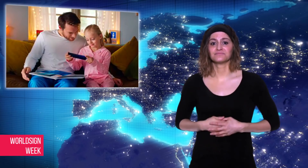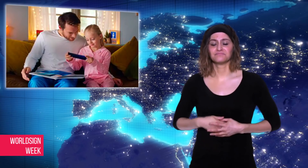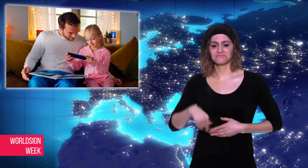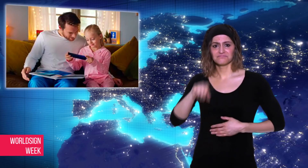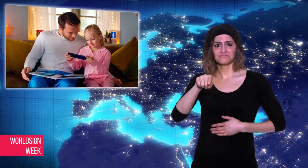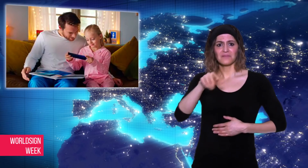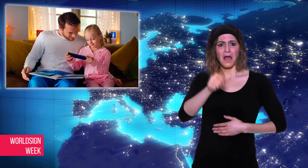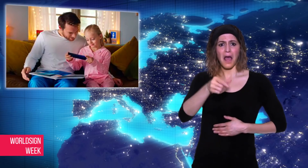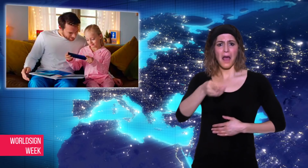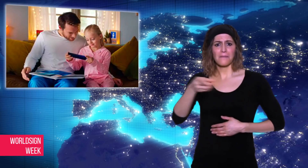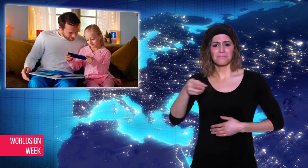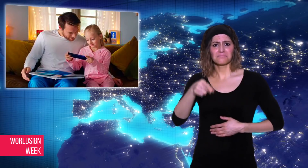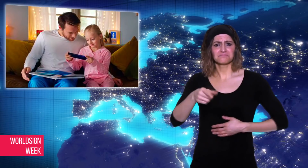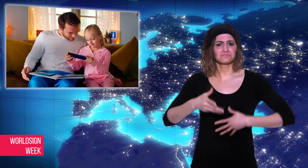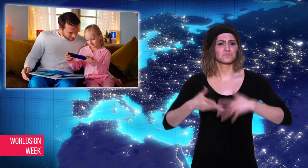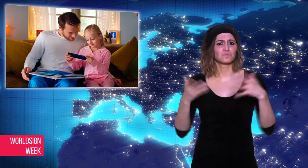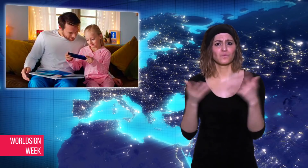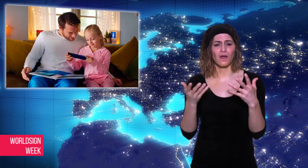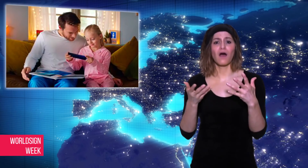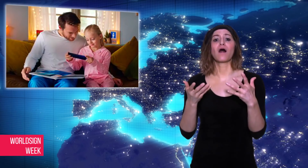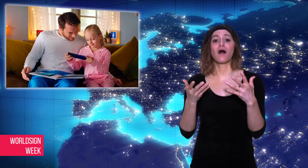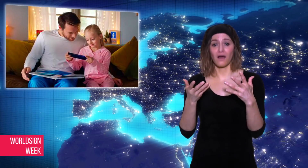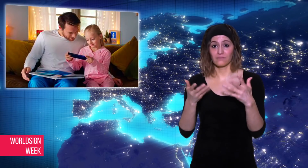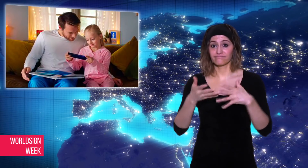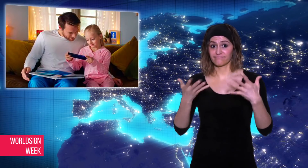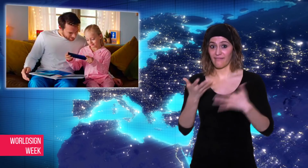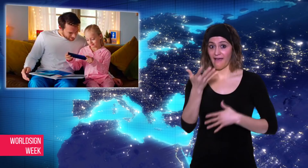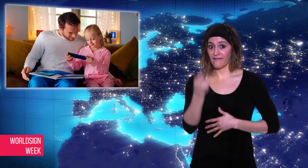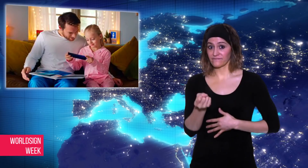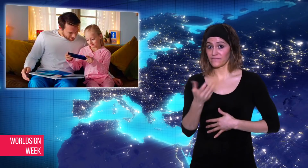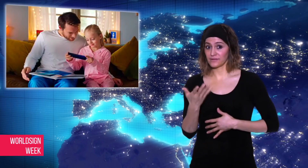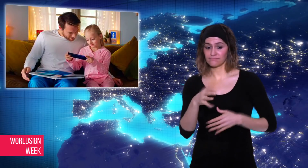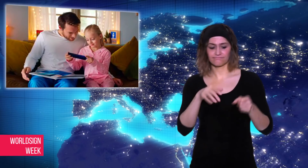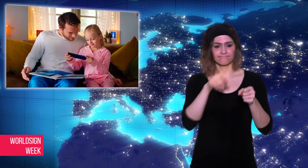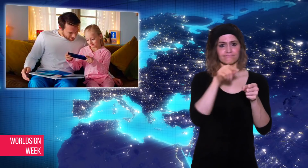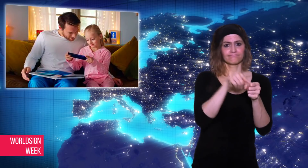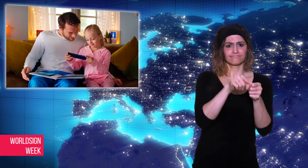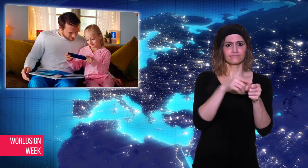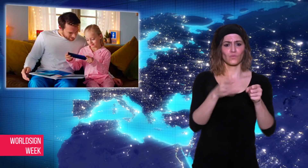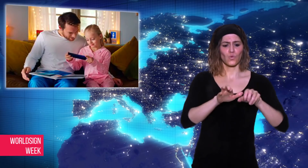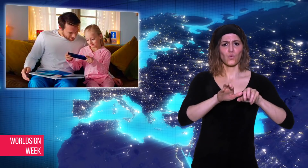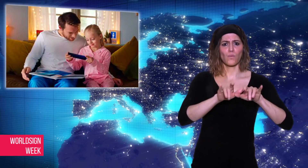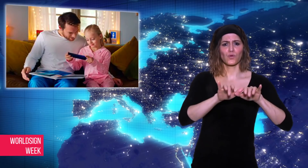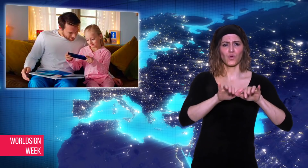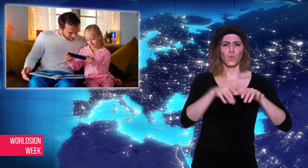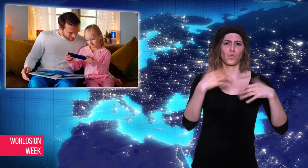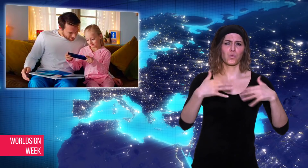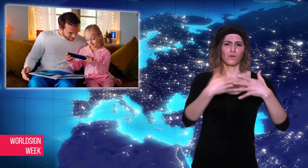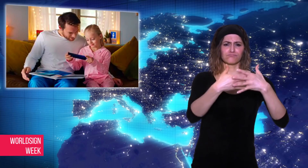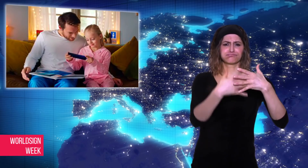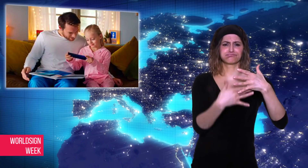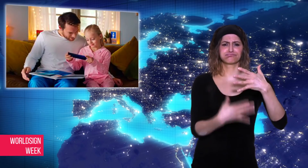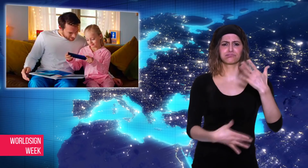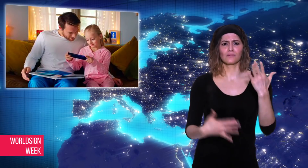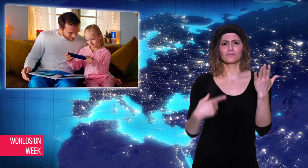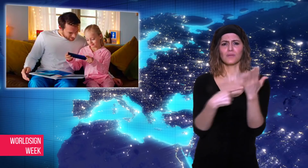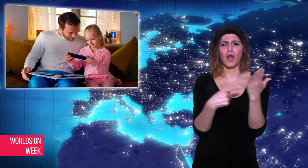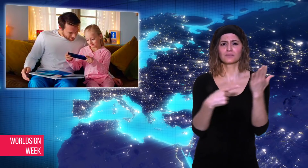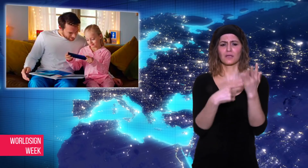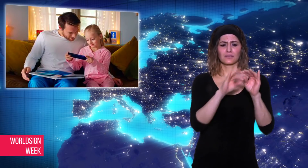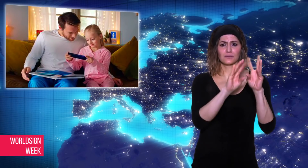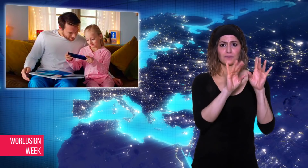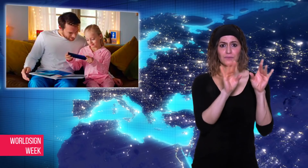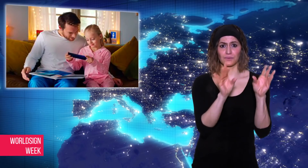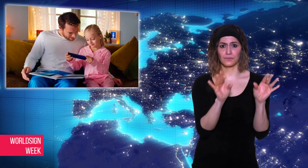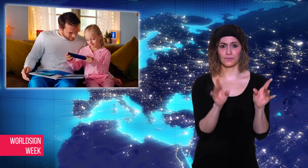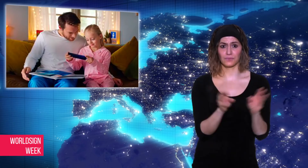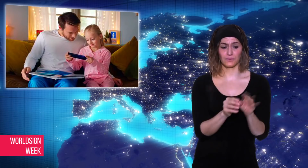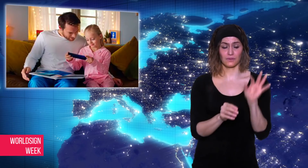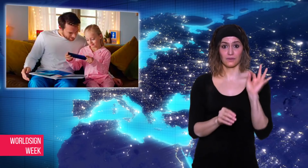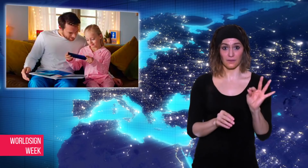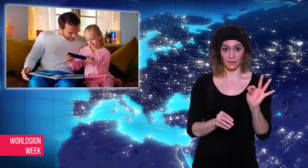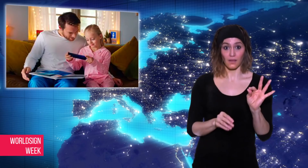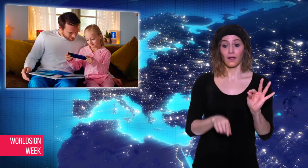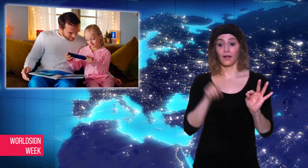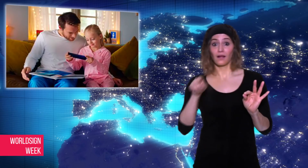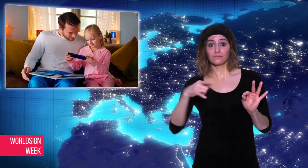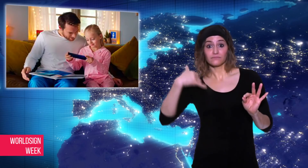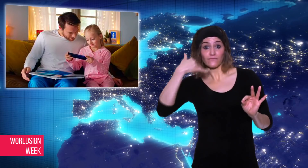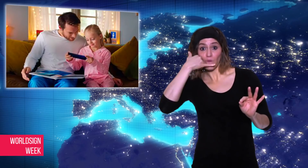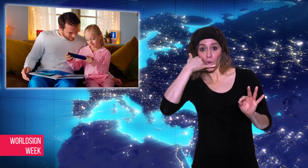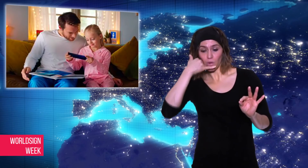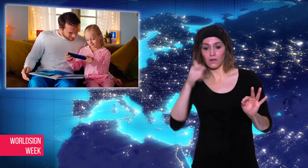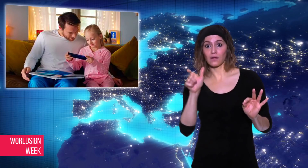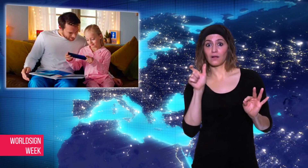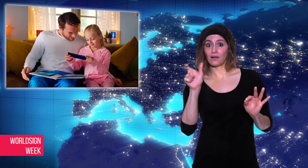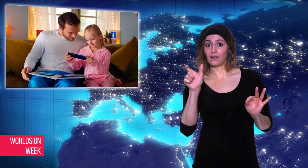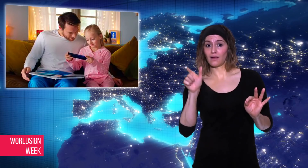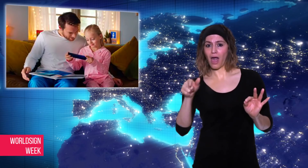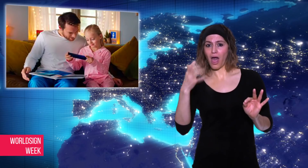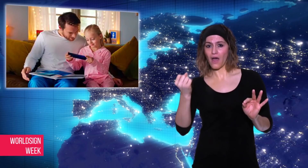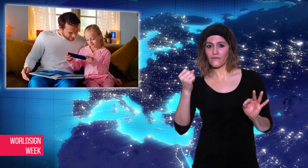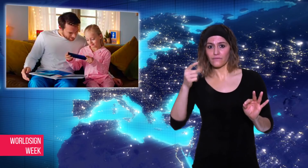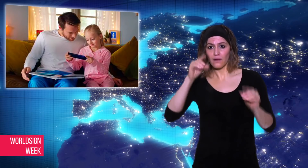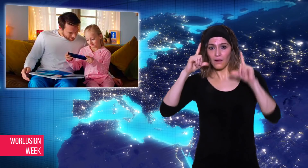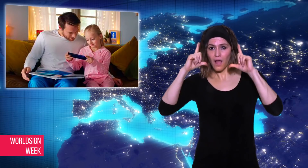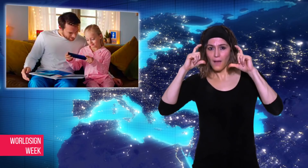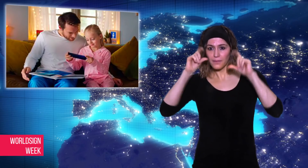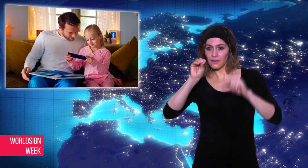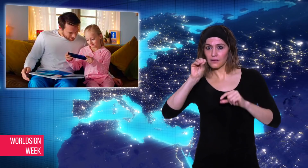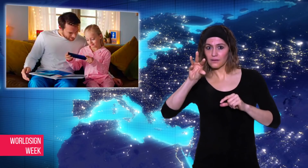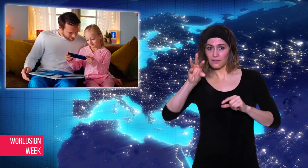on Monday which combines artificial intelligence and